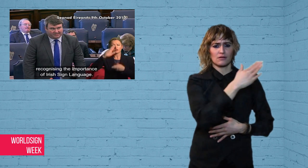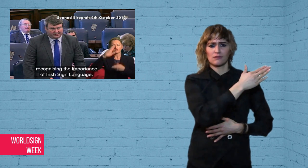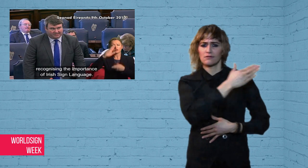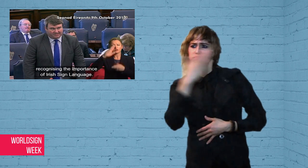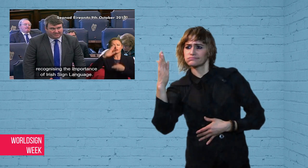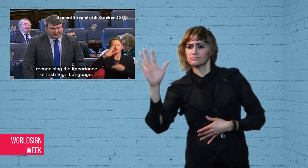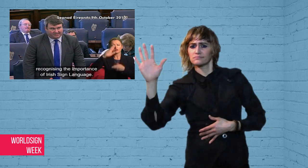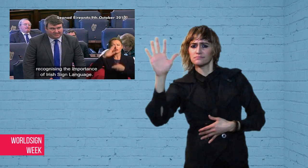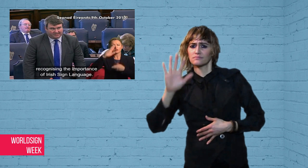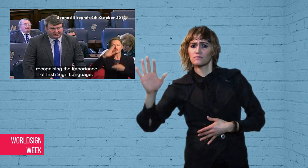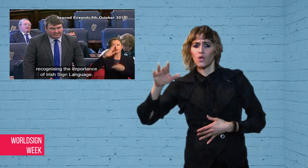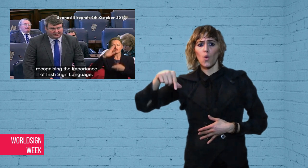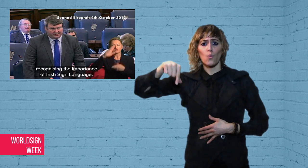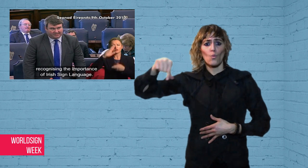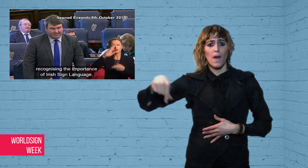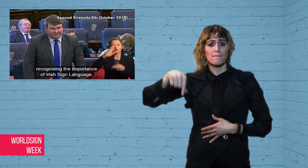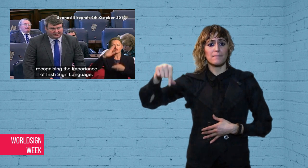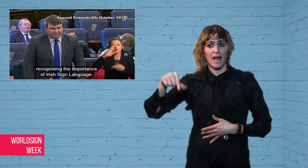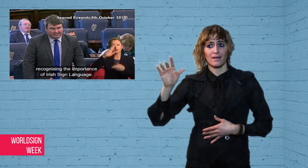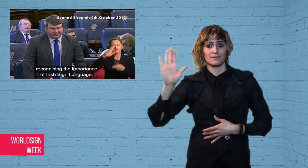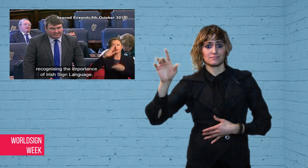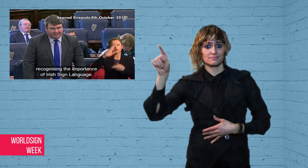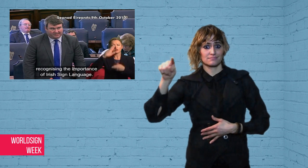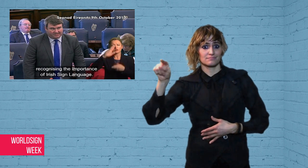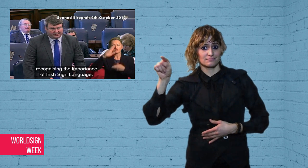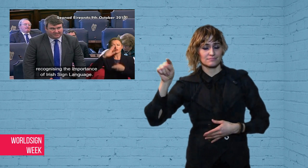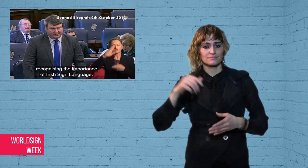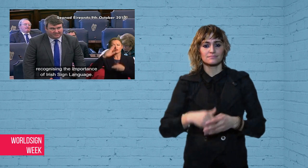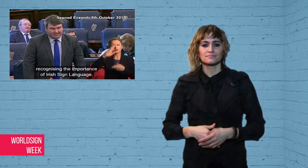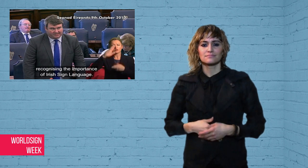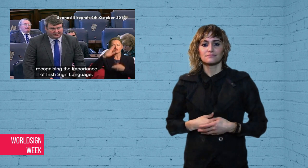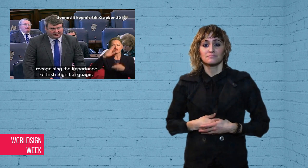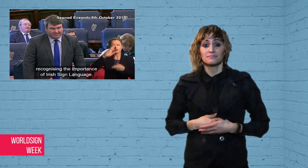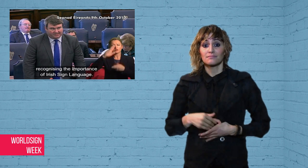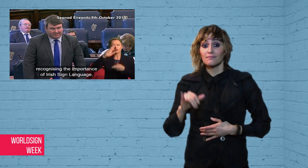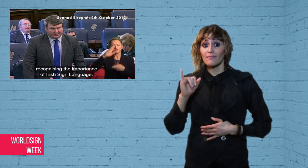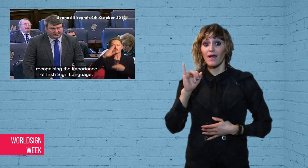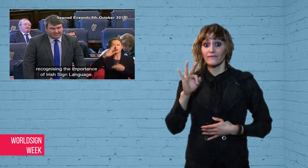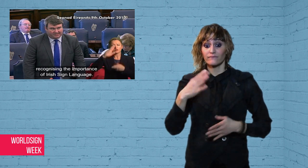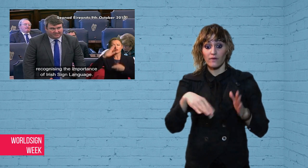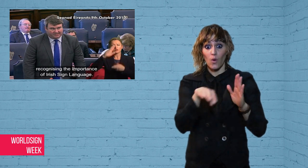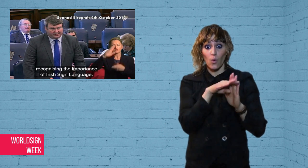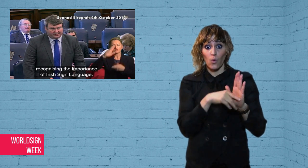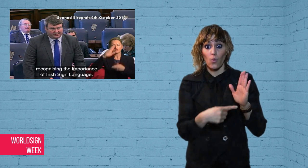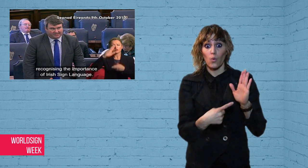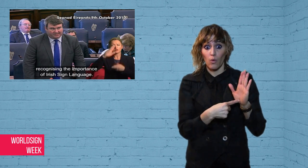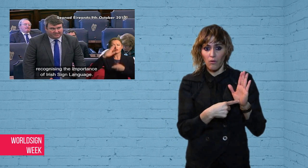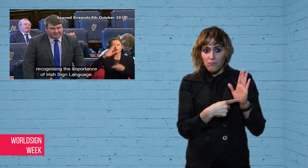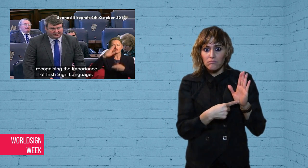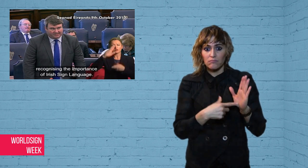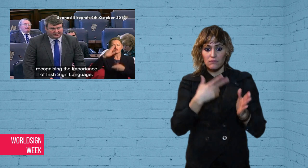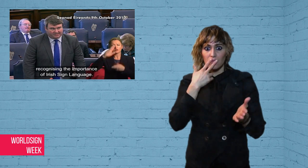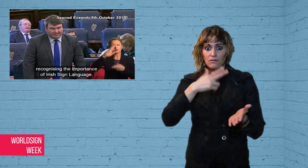which is often used in Quebec.